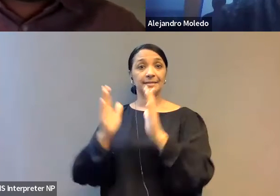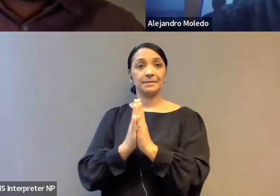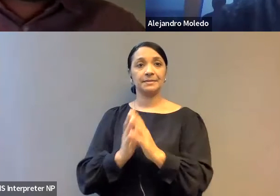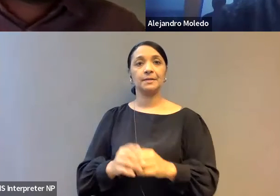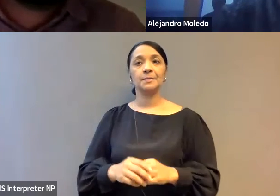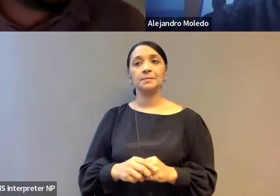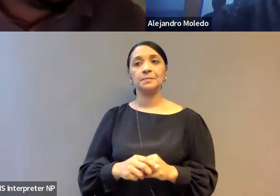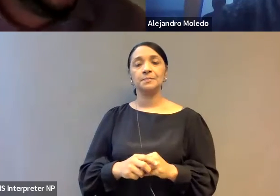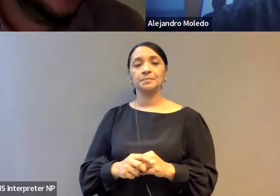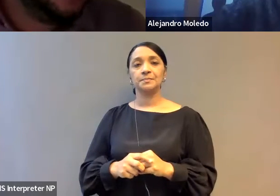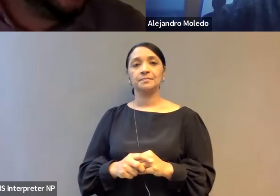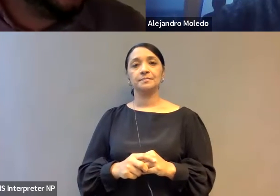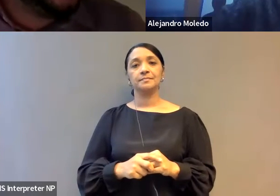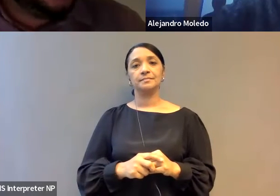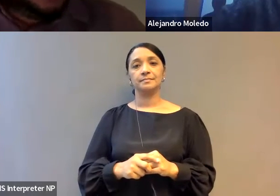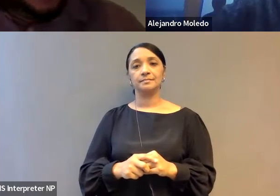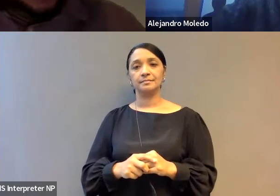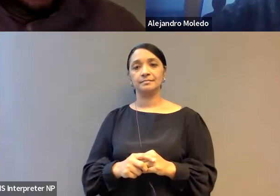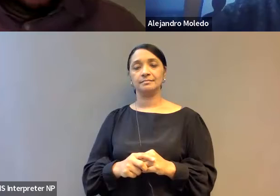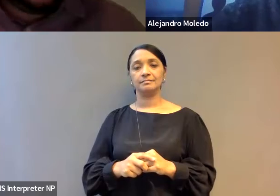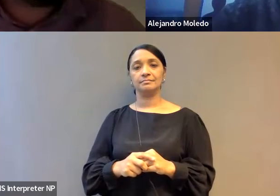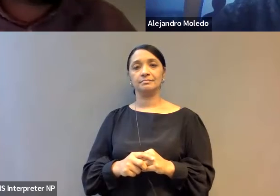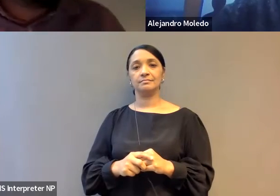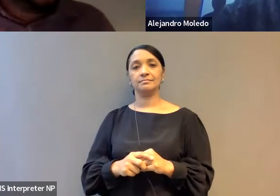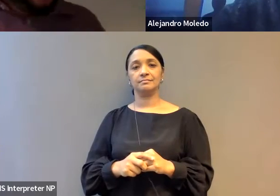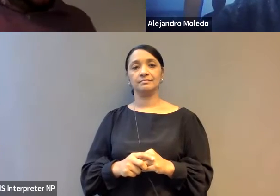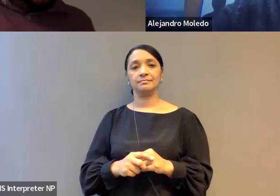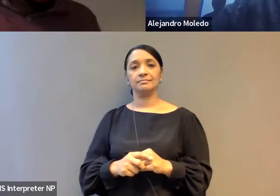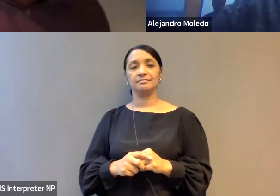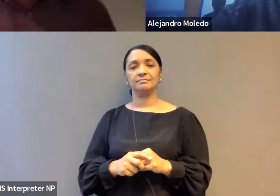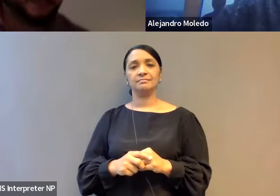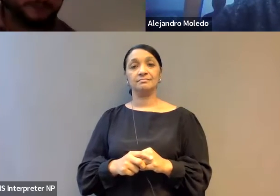And I would like to show you what are the strengths